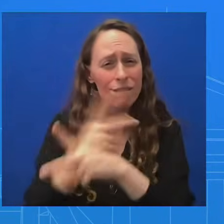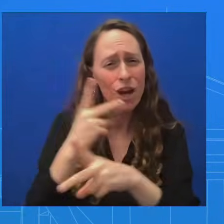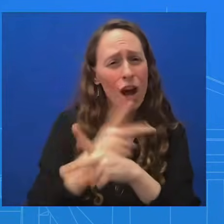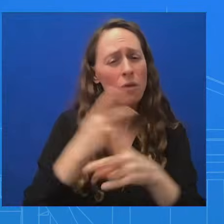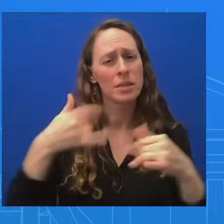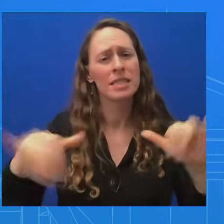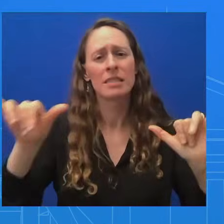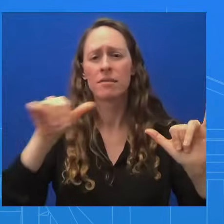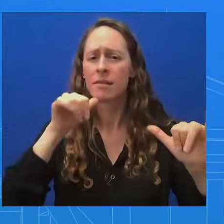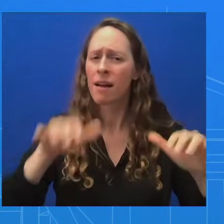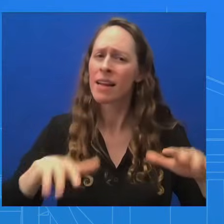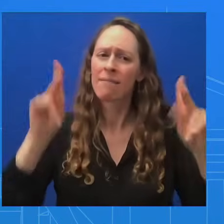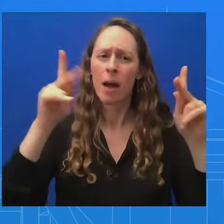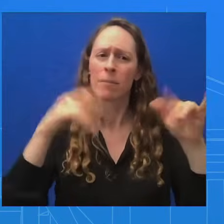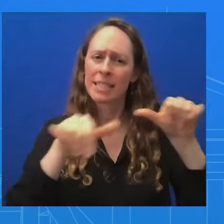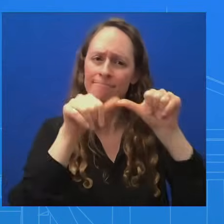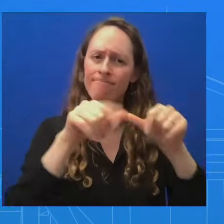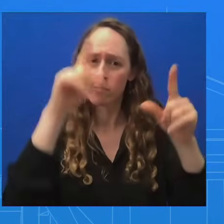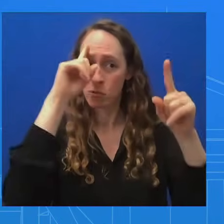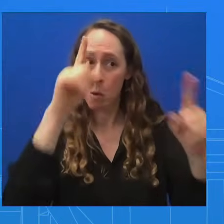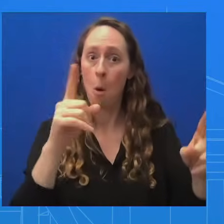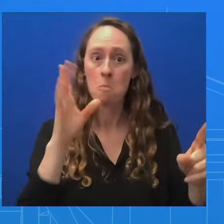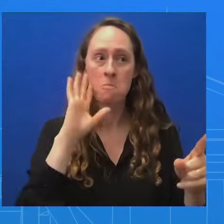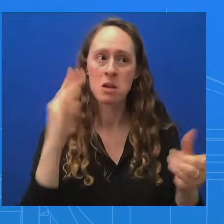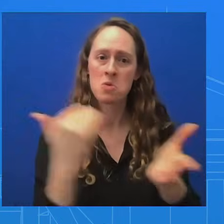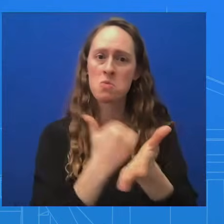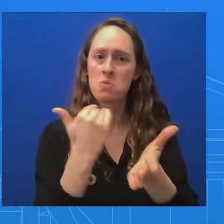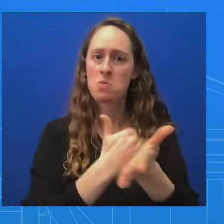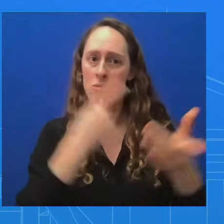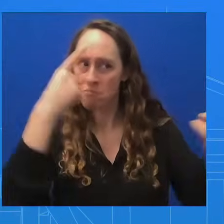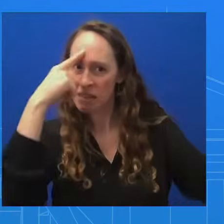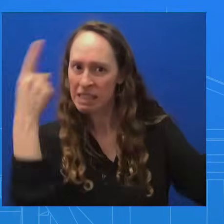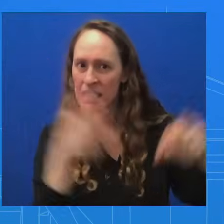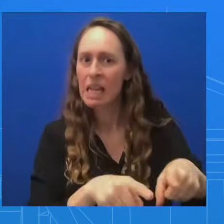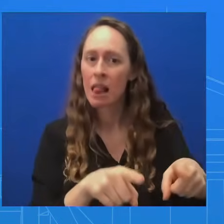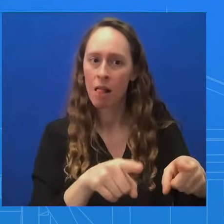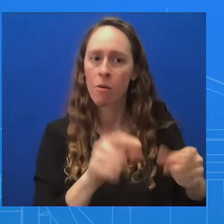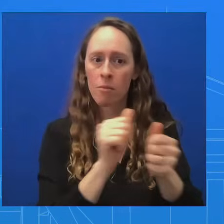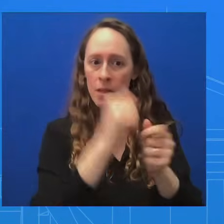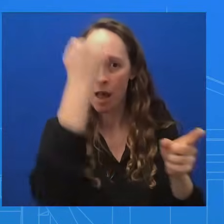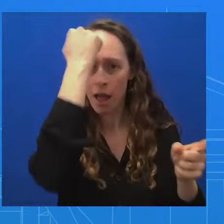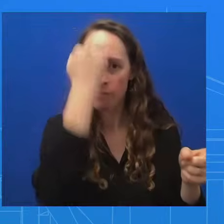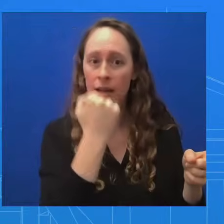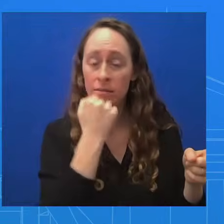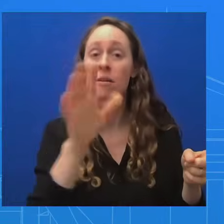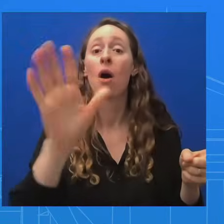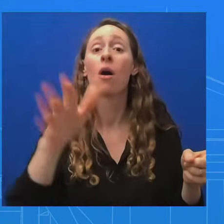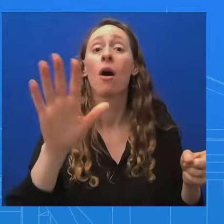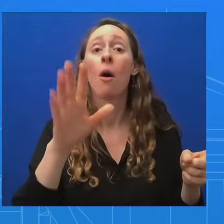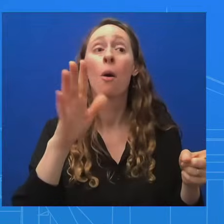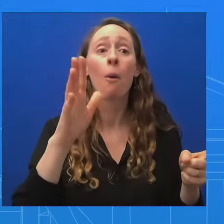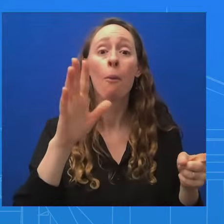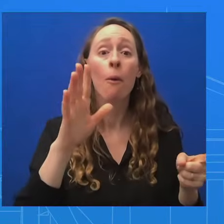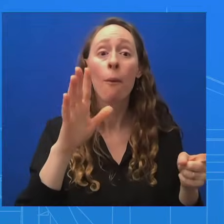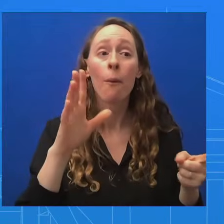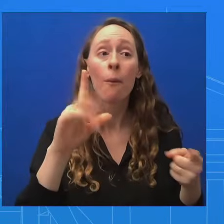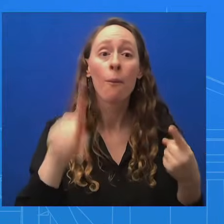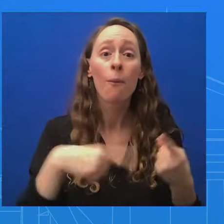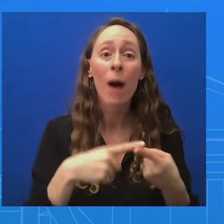that we'll have something to announce imminently or that we're over the finish line. I don't mean to suggest that at all. There's a lot of hard work still ahead.